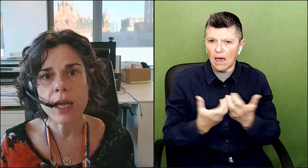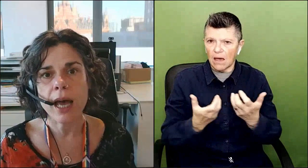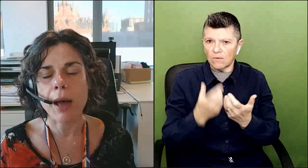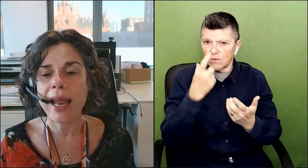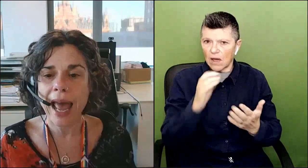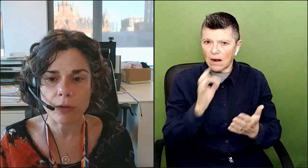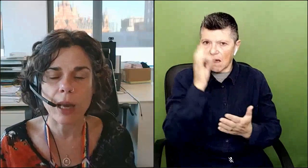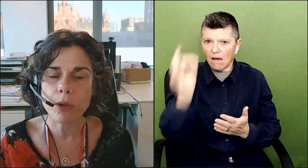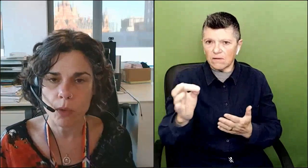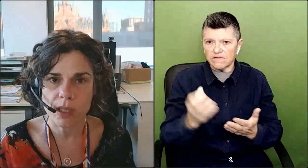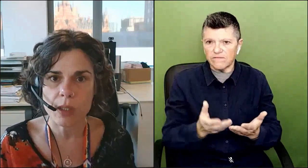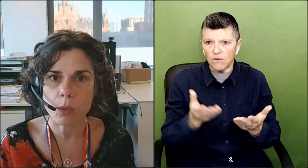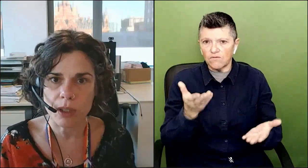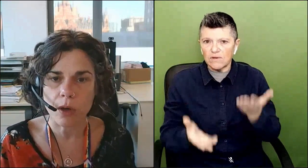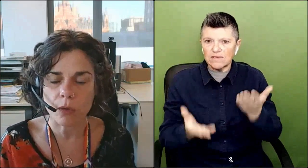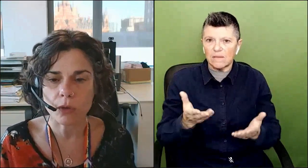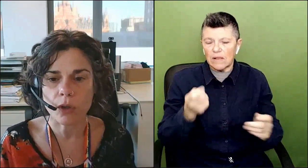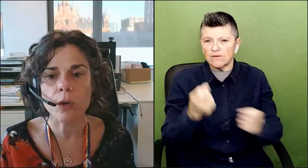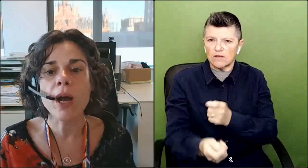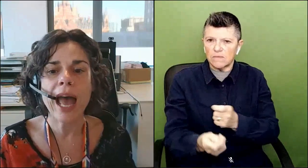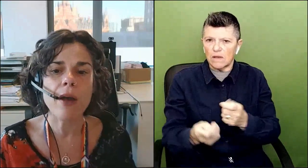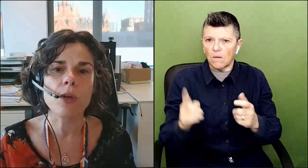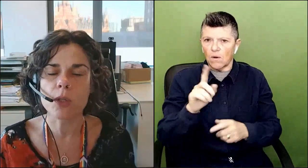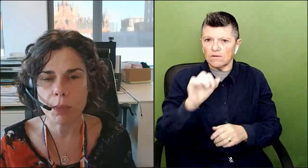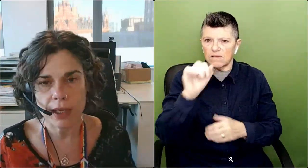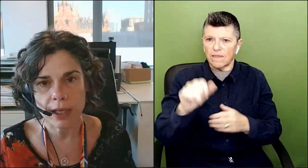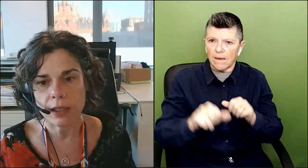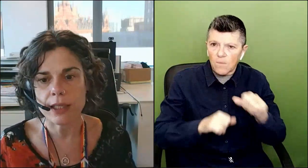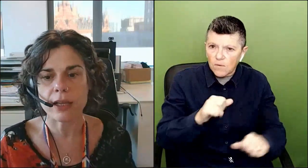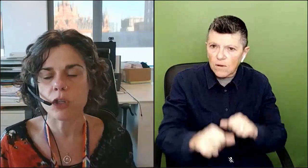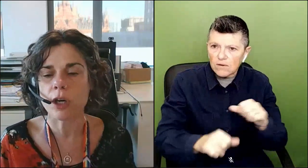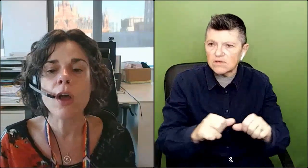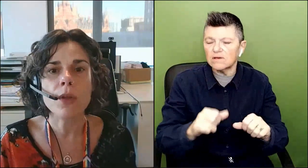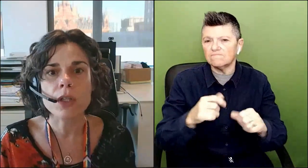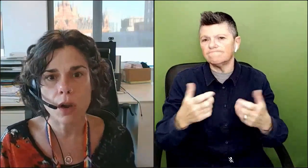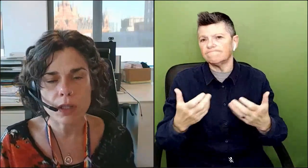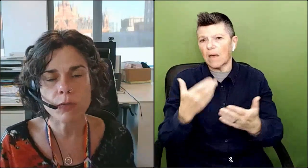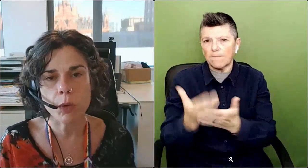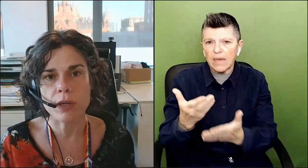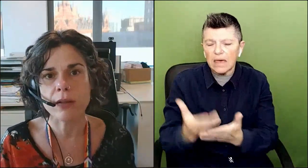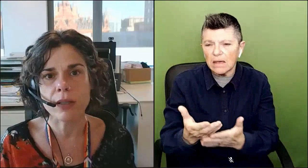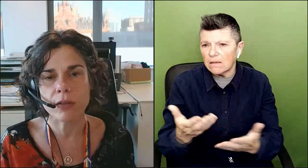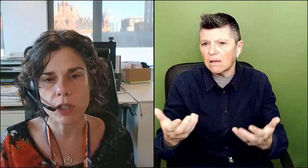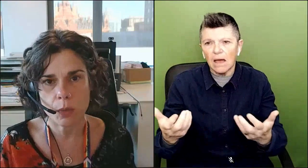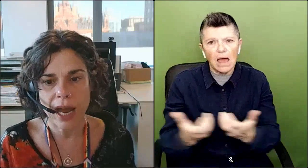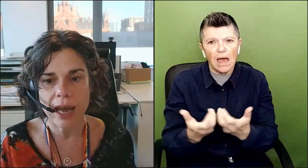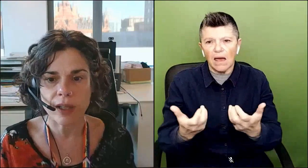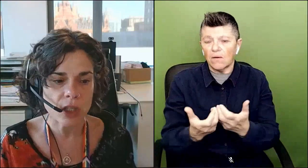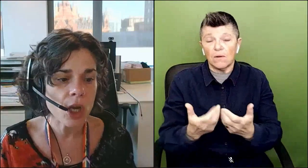and how that process would be gone through, how you would appeal, et cetera. There's lots of employers out there that don't have that.